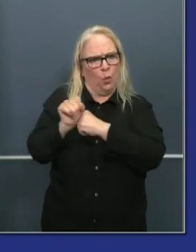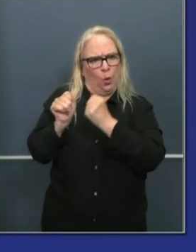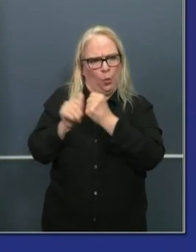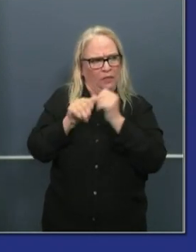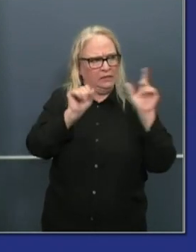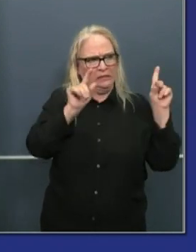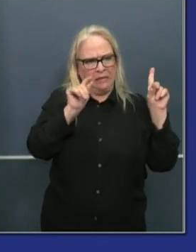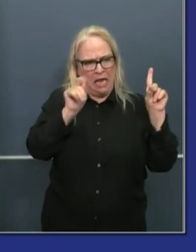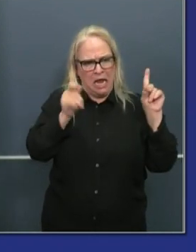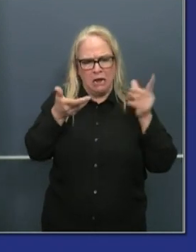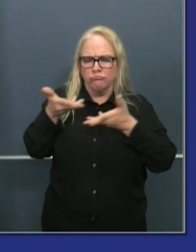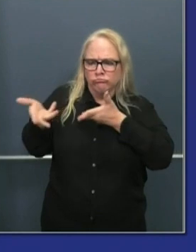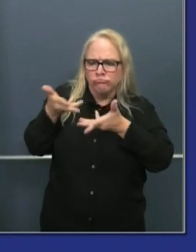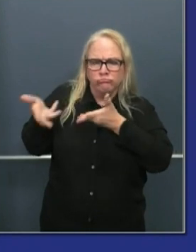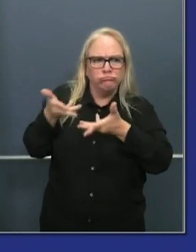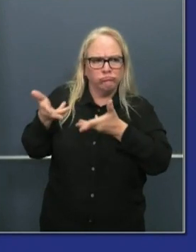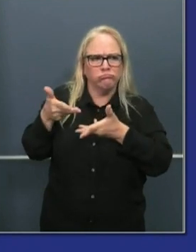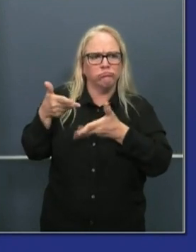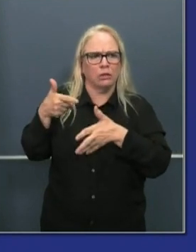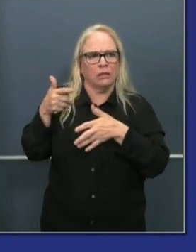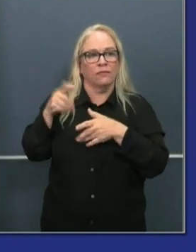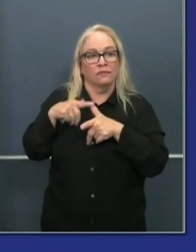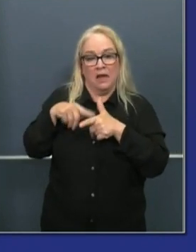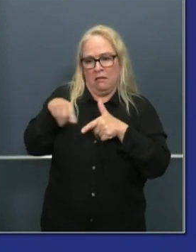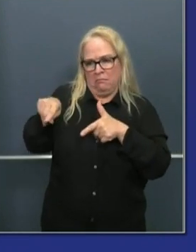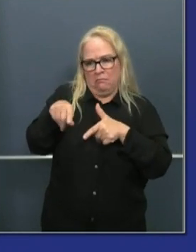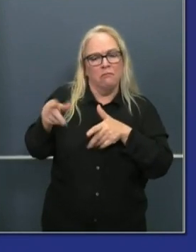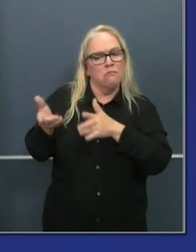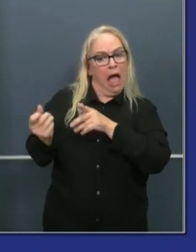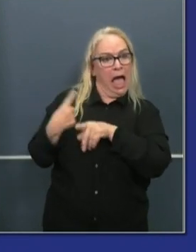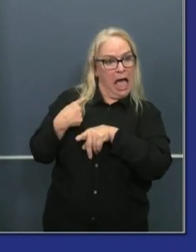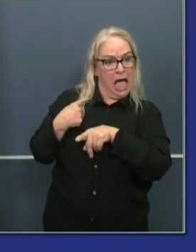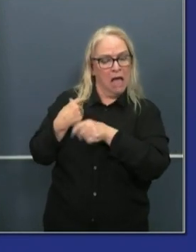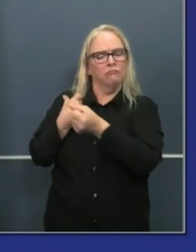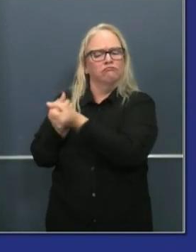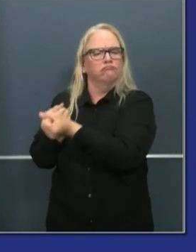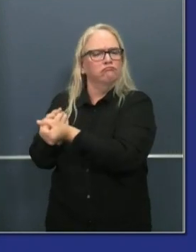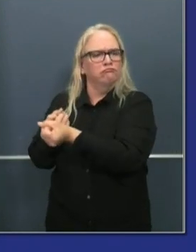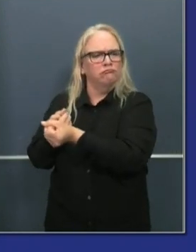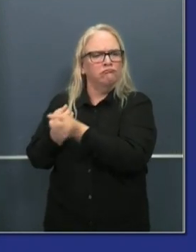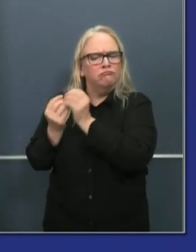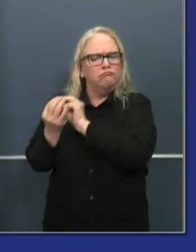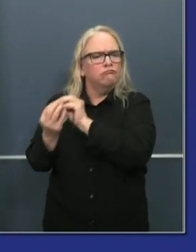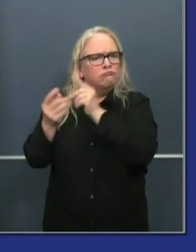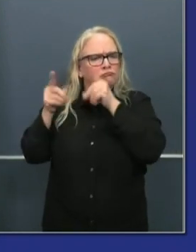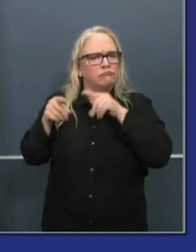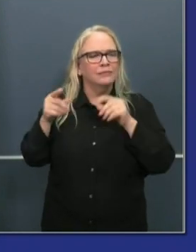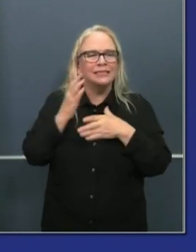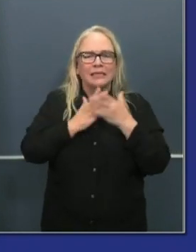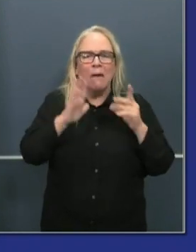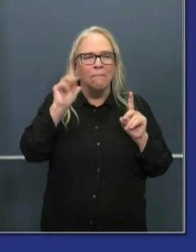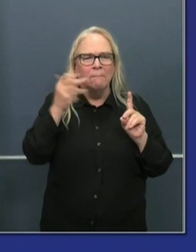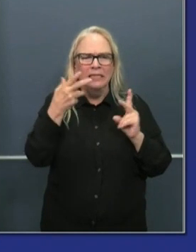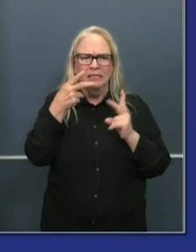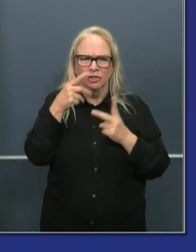THAT IS THE CONCENTRATION OF FOCUS. WE ARE LOCAL GOVERNMENTS AND ARE WORKING WITH THE STATE AND THEY ARE DRIVING THAT REQUEST.